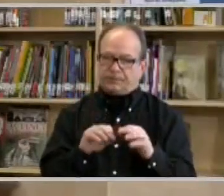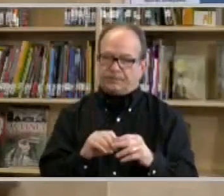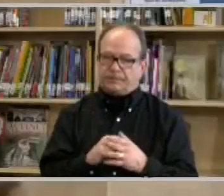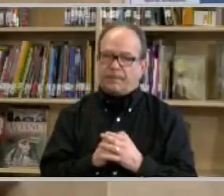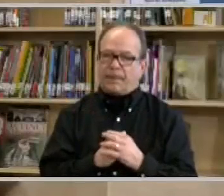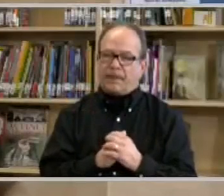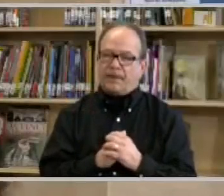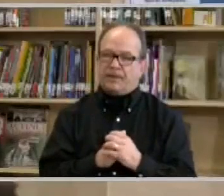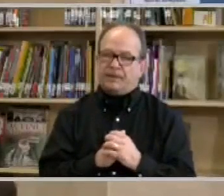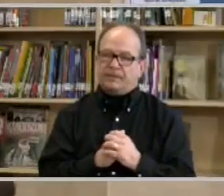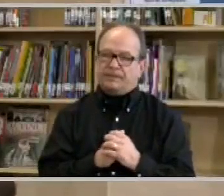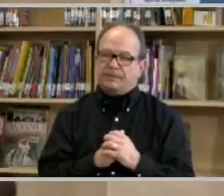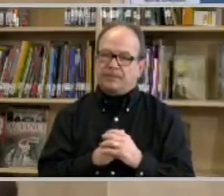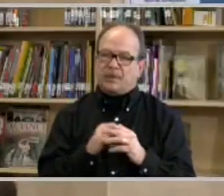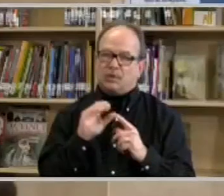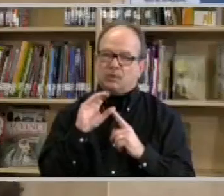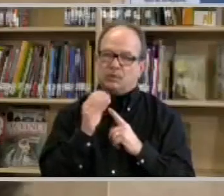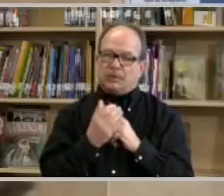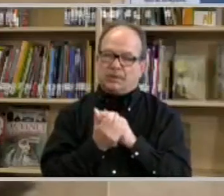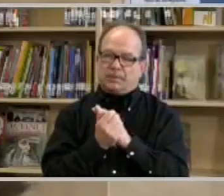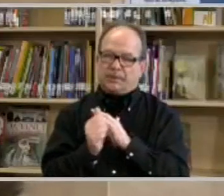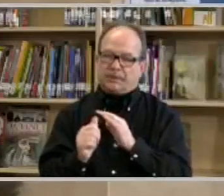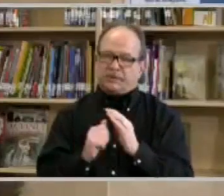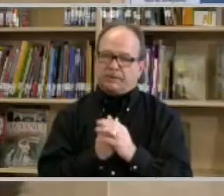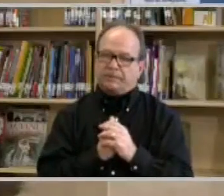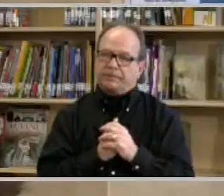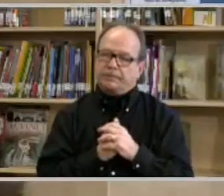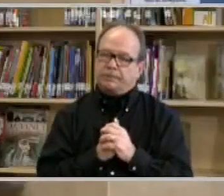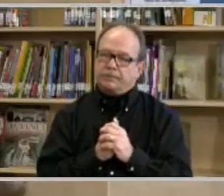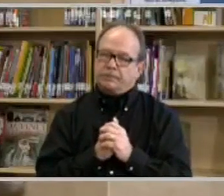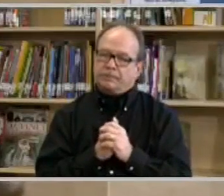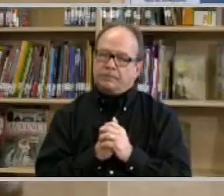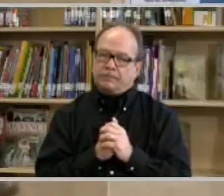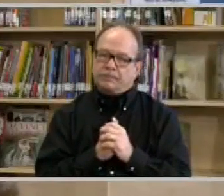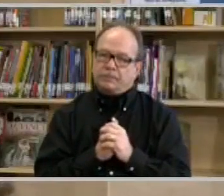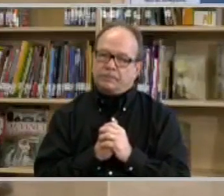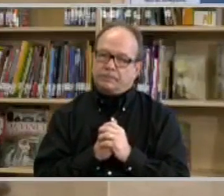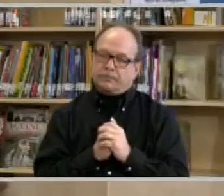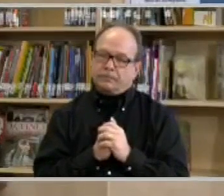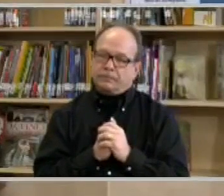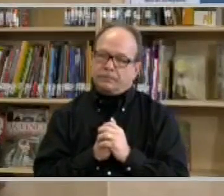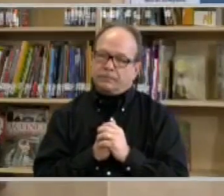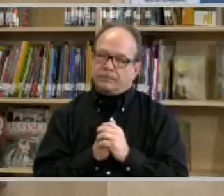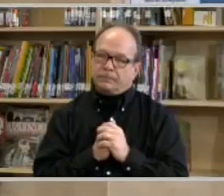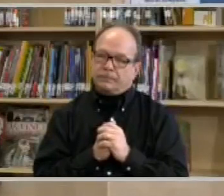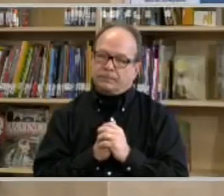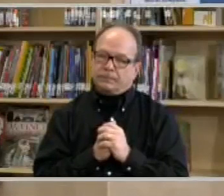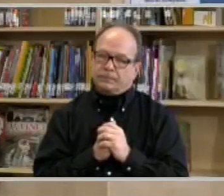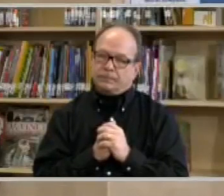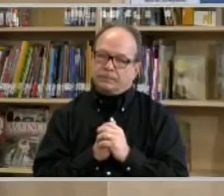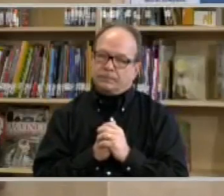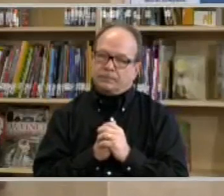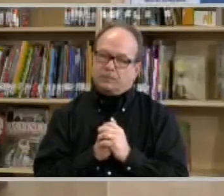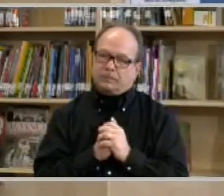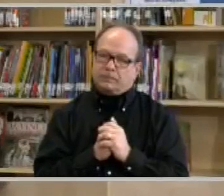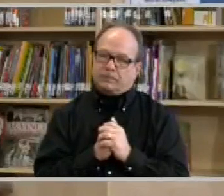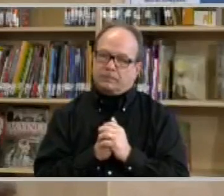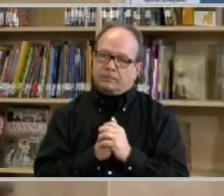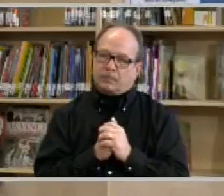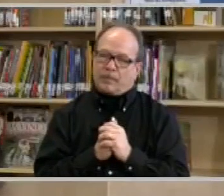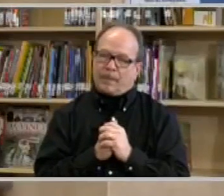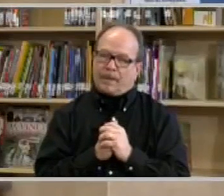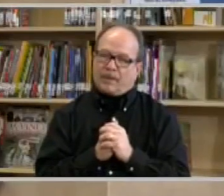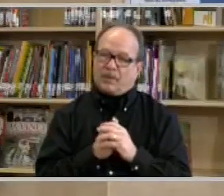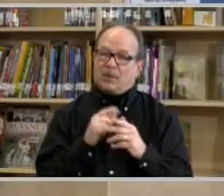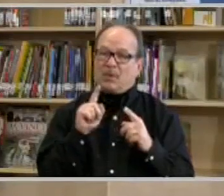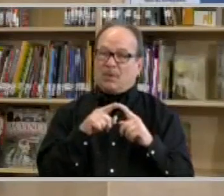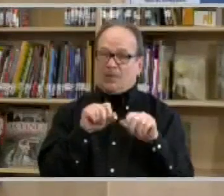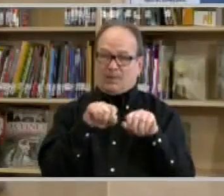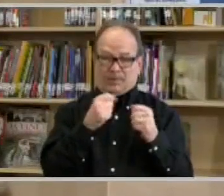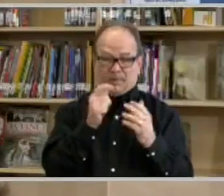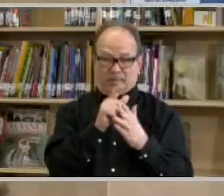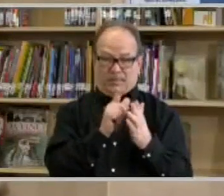TO MAKE SURE THAT WE DO, WHEN A